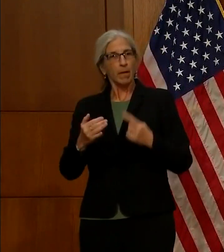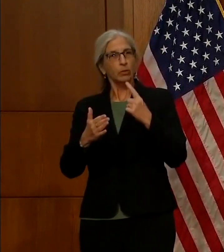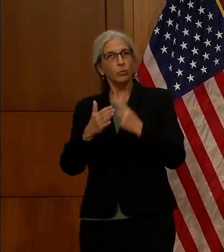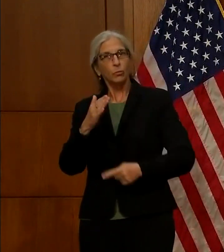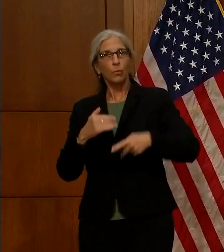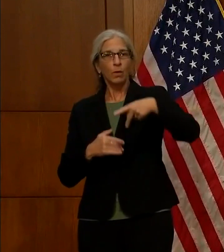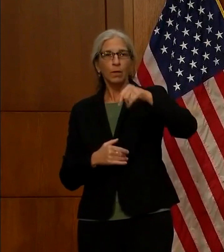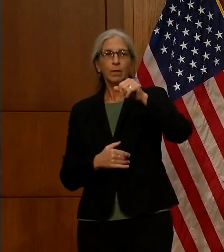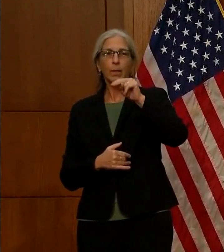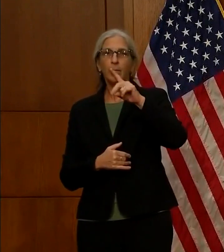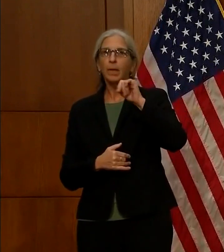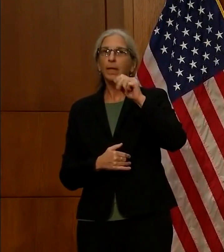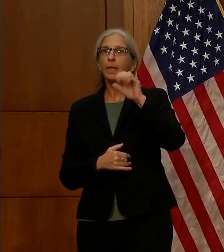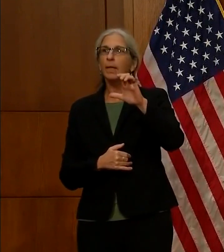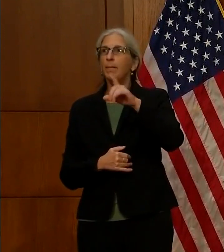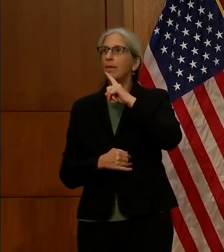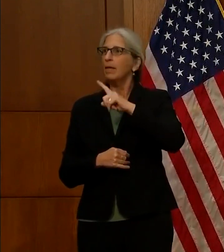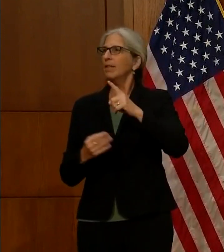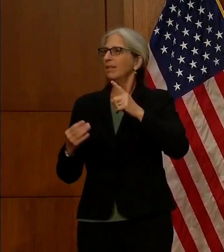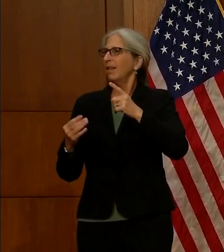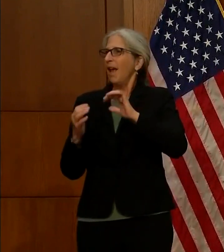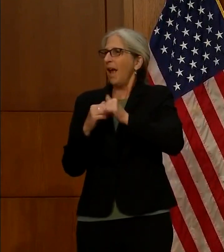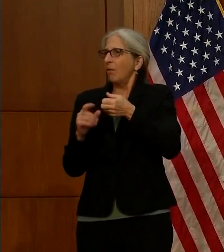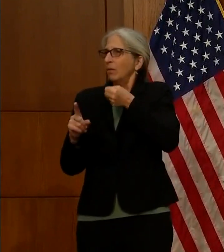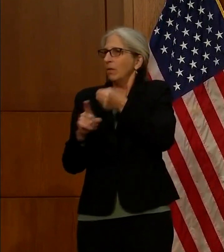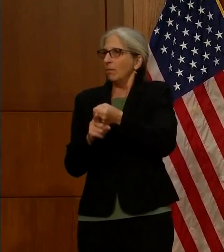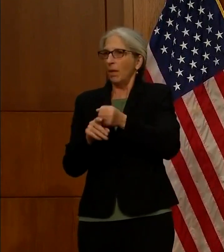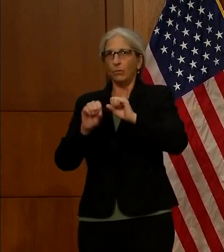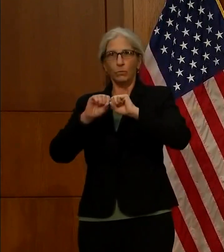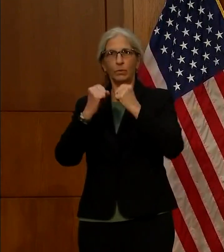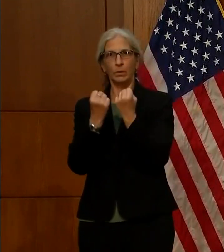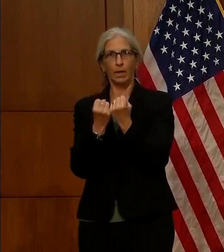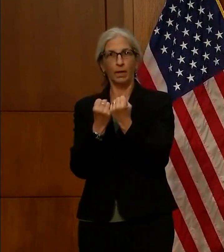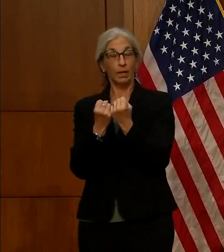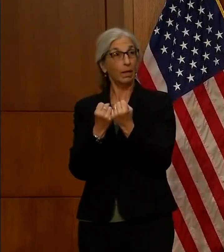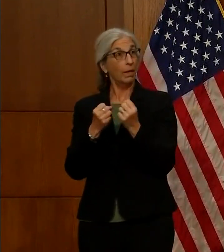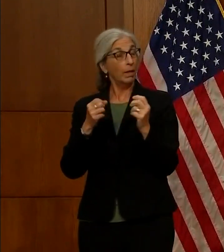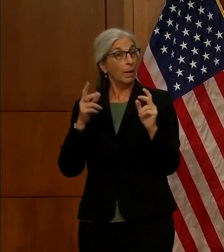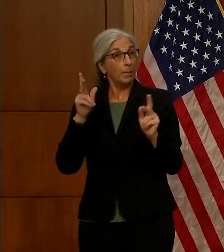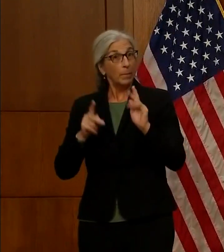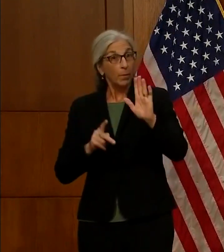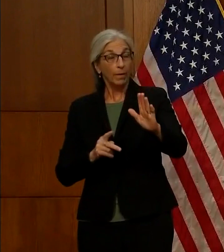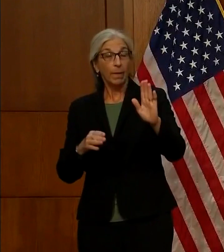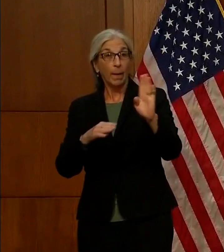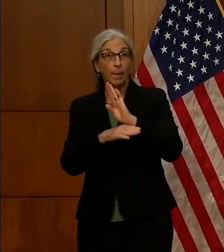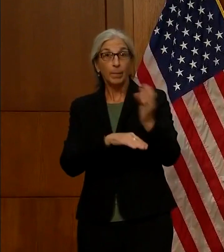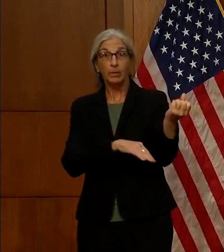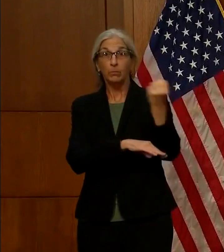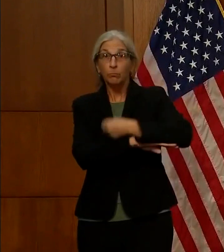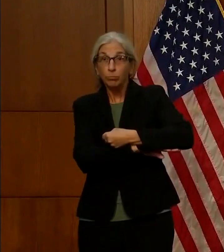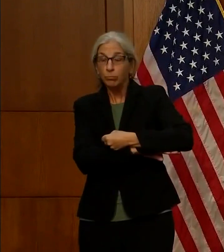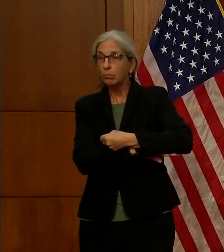PERSPECTIVE THINK OF WHAT THIS PANDEMIC IS DOING. TO US AS A